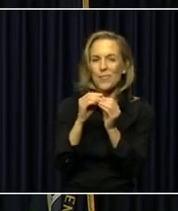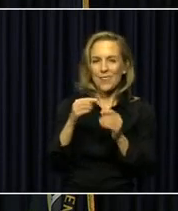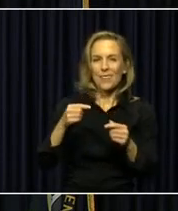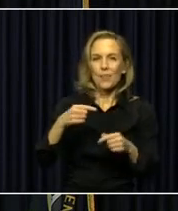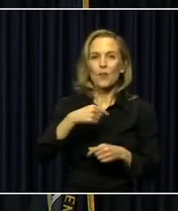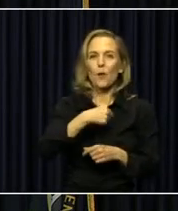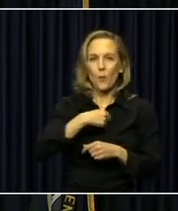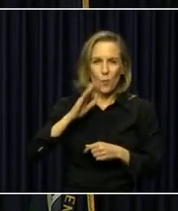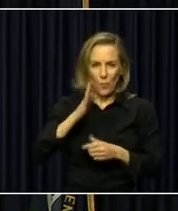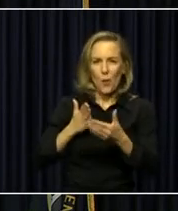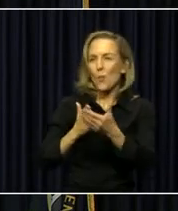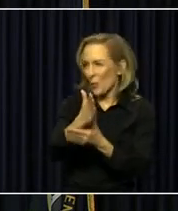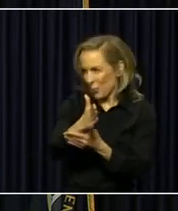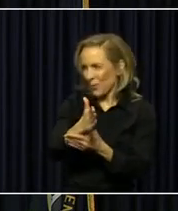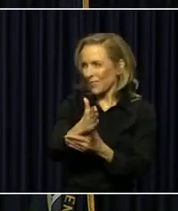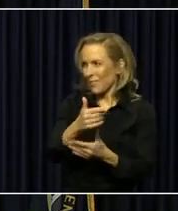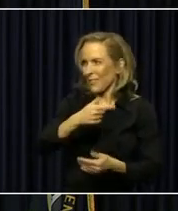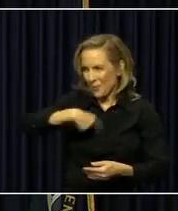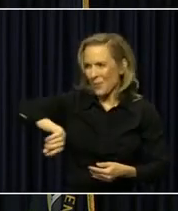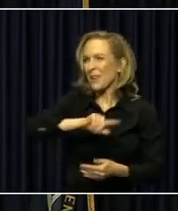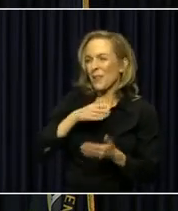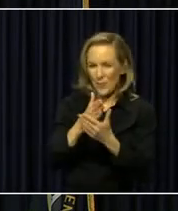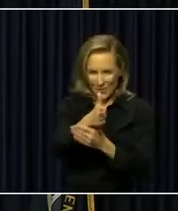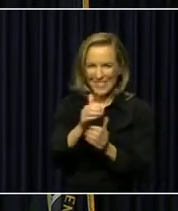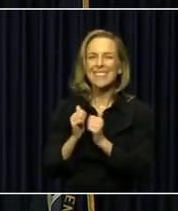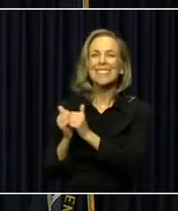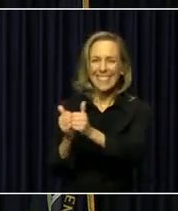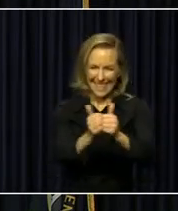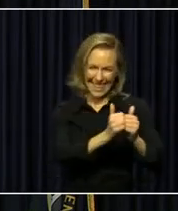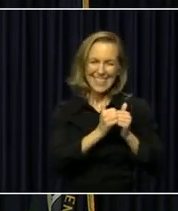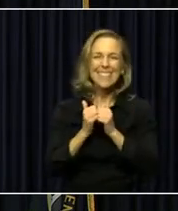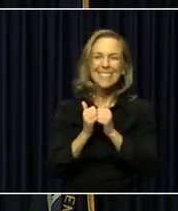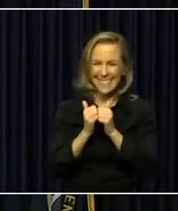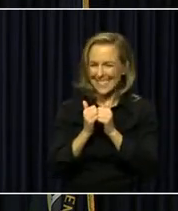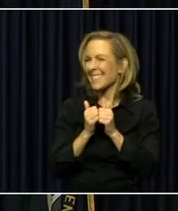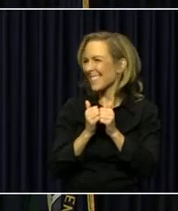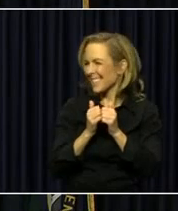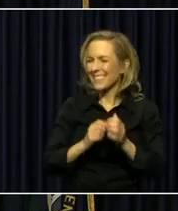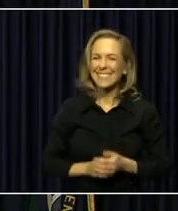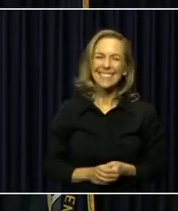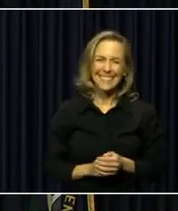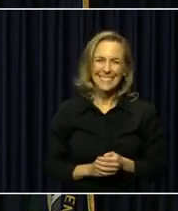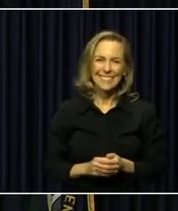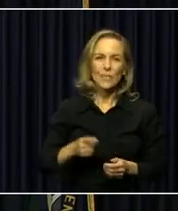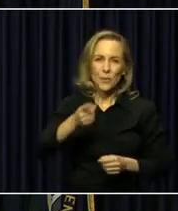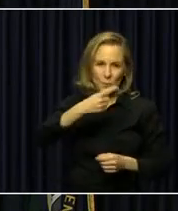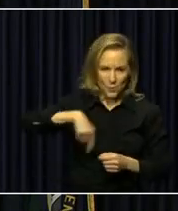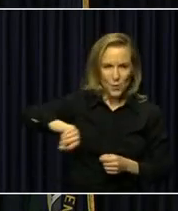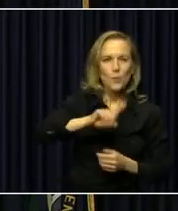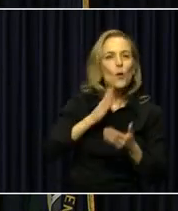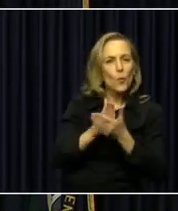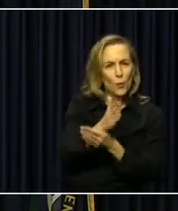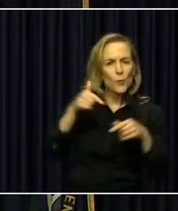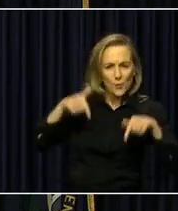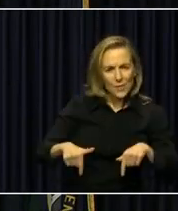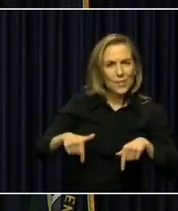COVID-19 TO. ANY CROWD, ANY CROWD CAN SPREAD THE CORONAVIRUS. PRACTICE SOCIAL DISTANCING.